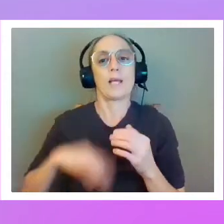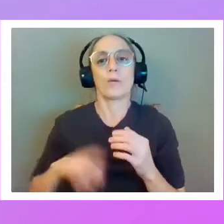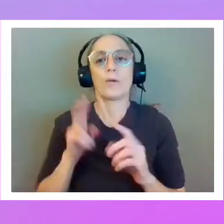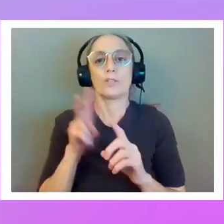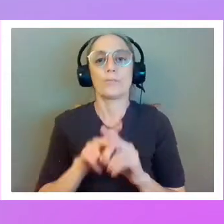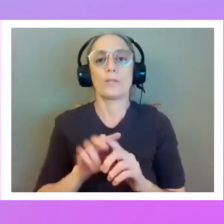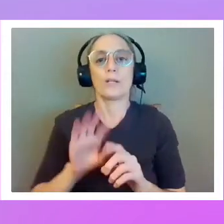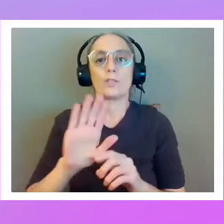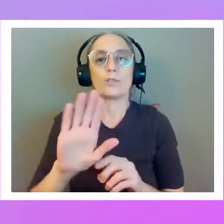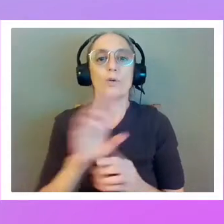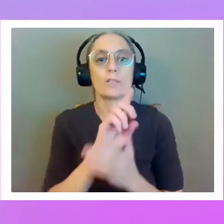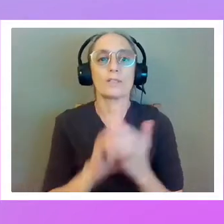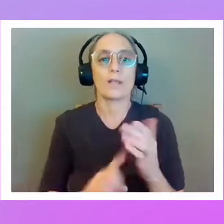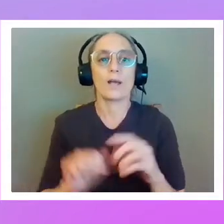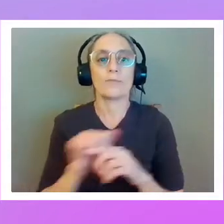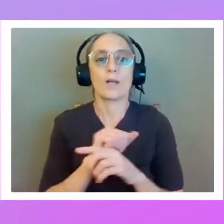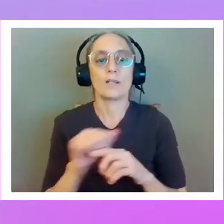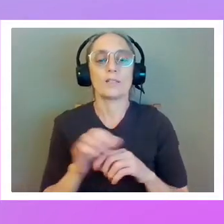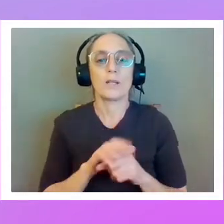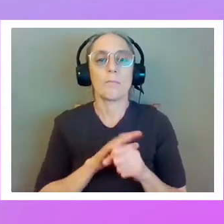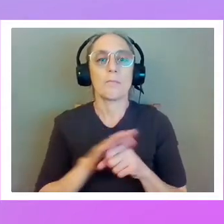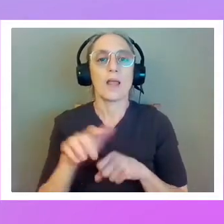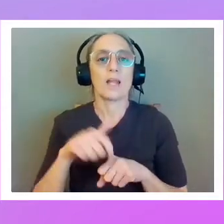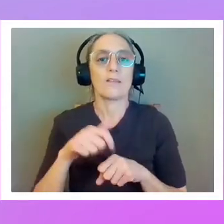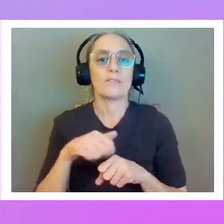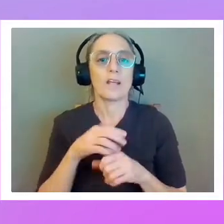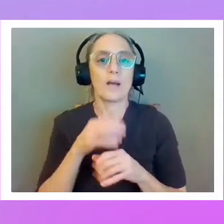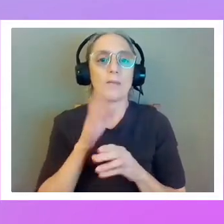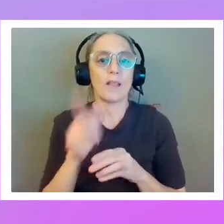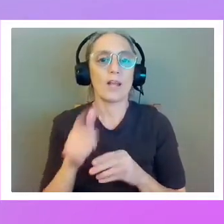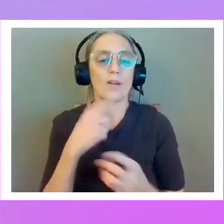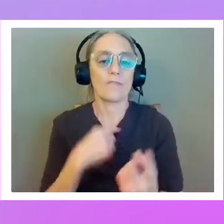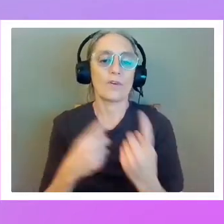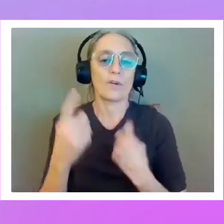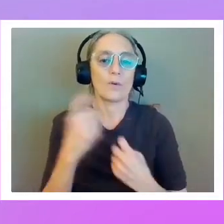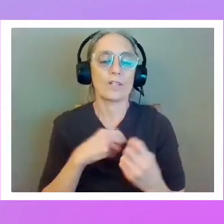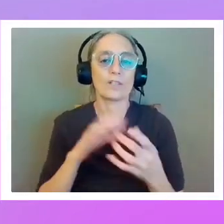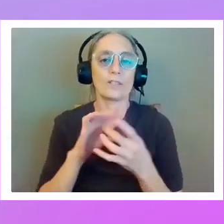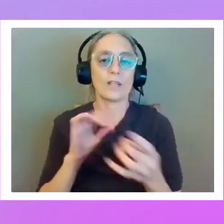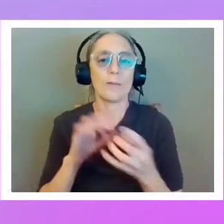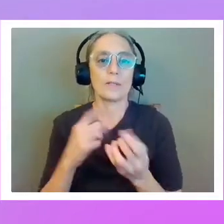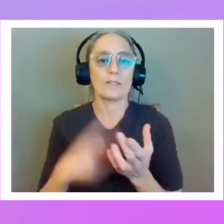I've left lots of time at the end for questions, comments and discussions. So let's keep the conversation going